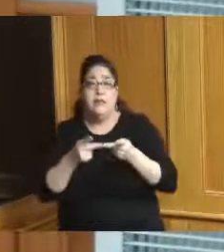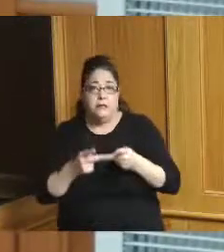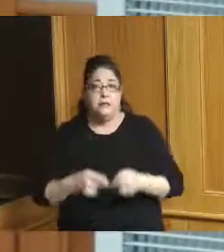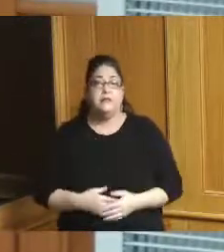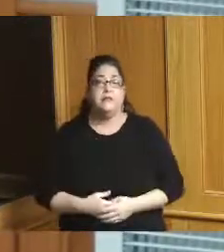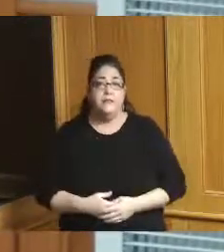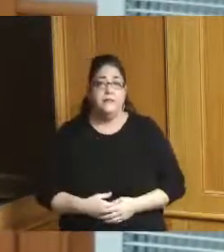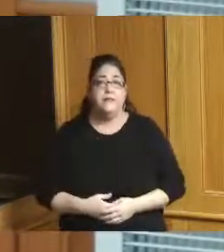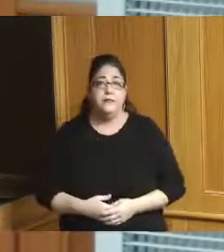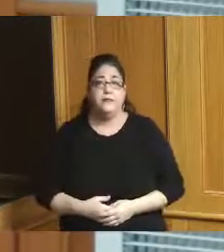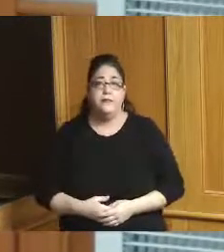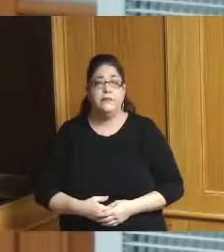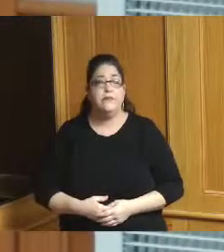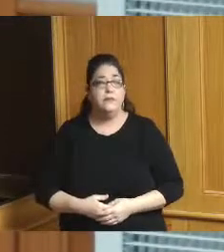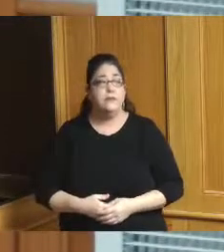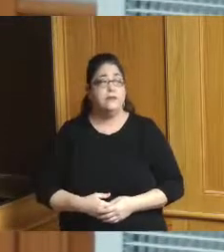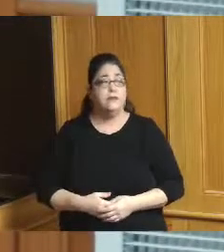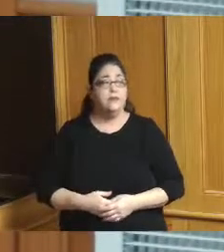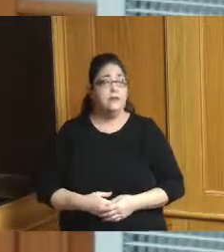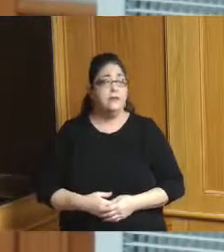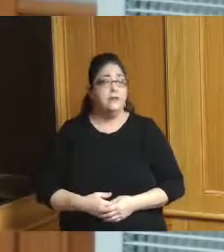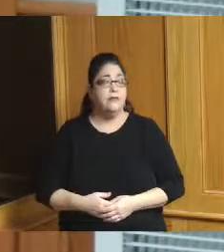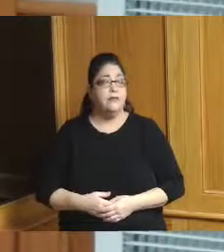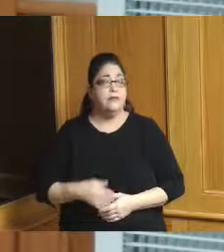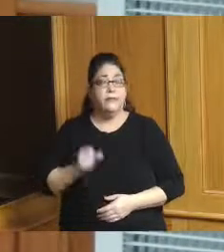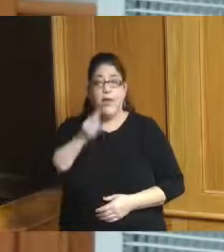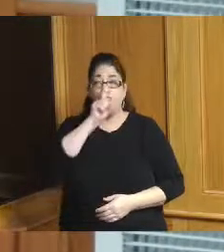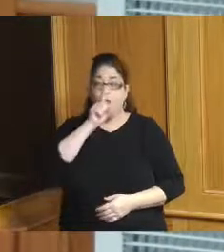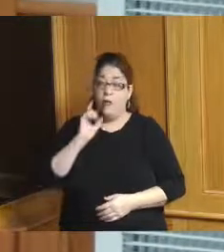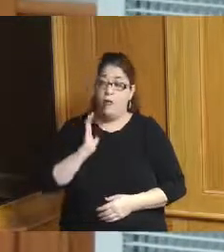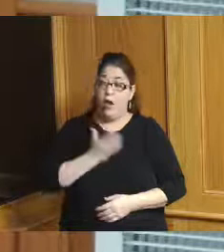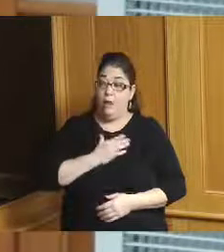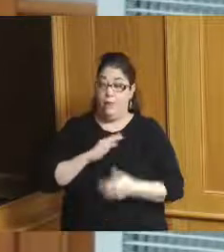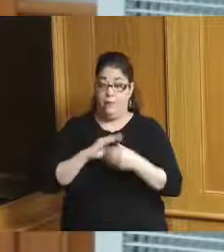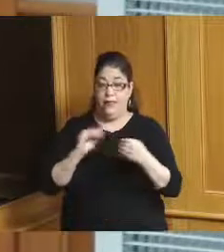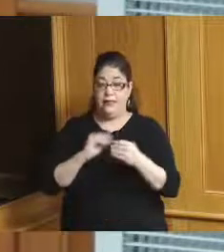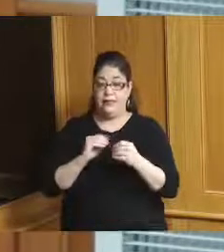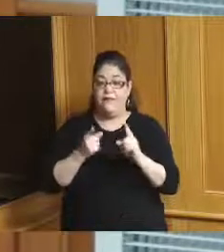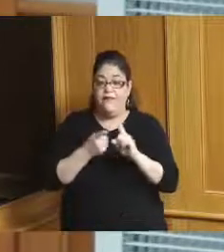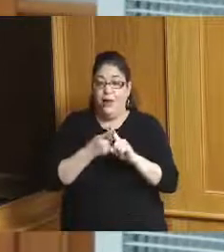we're going to have to make sure that messaging comes from the very people who aren't vaccinated